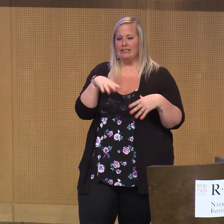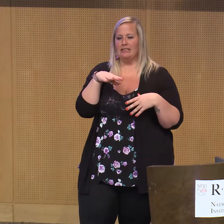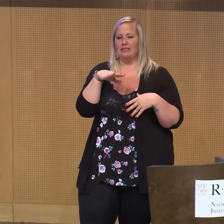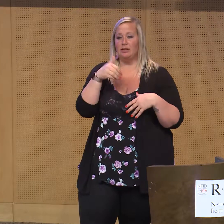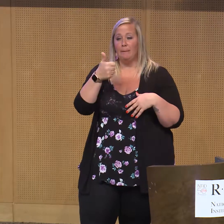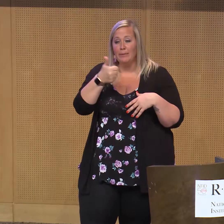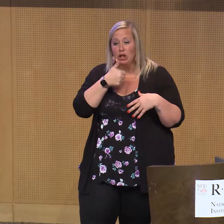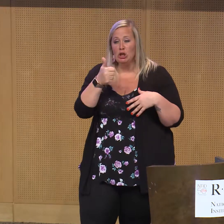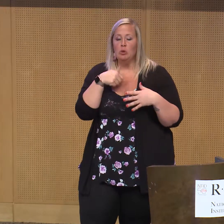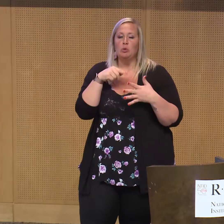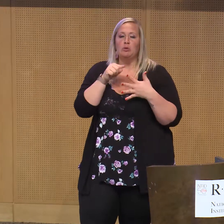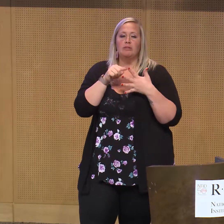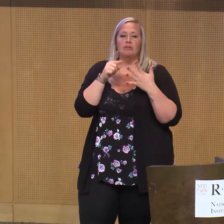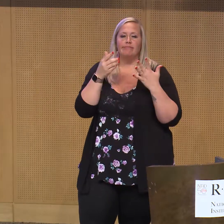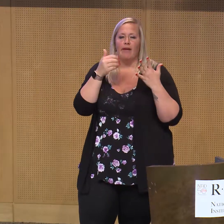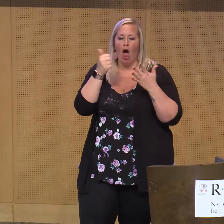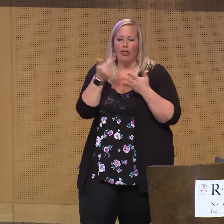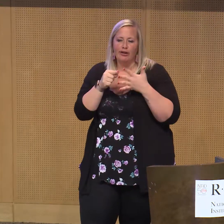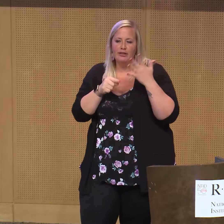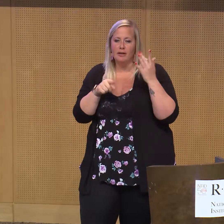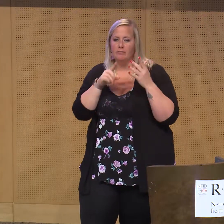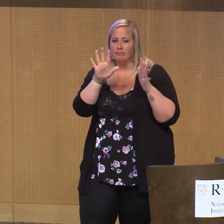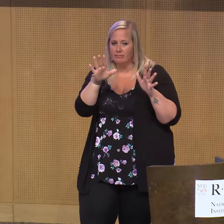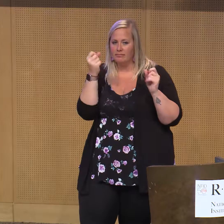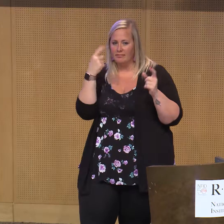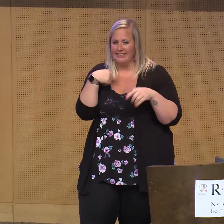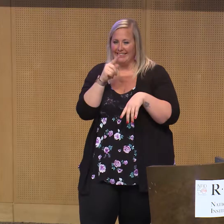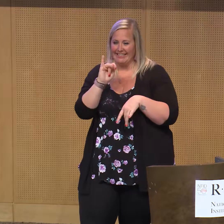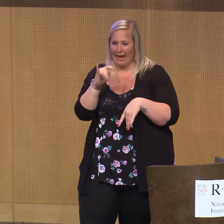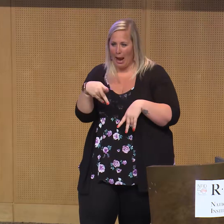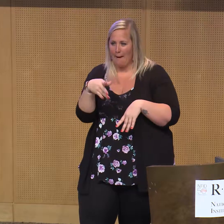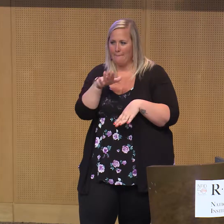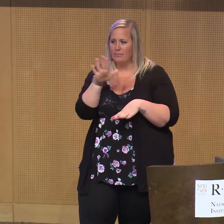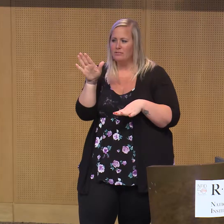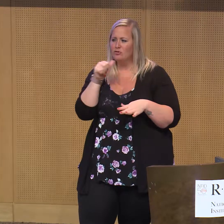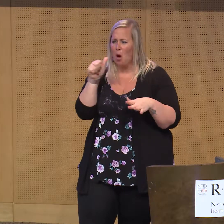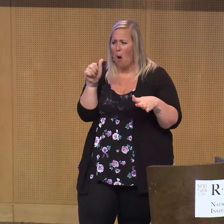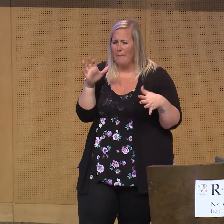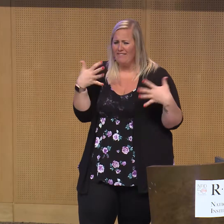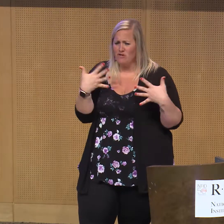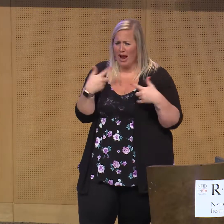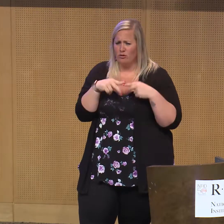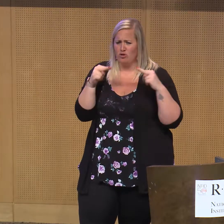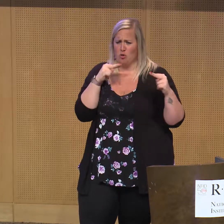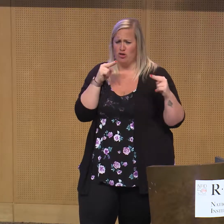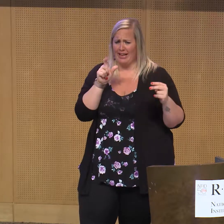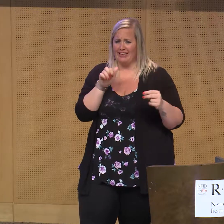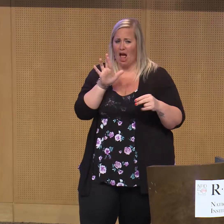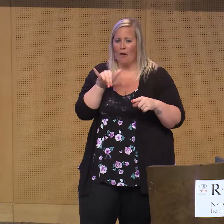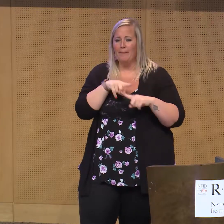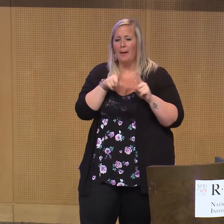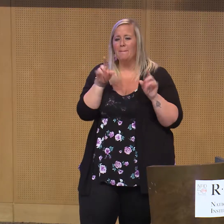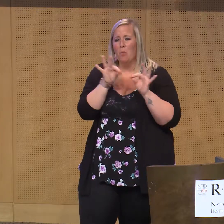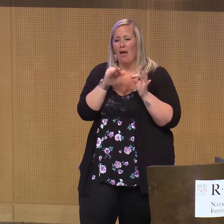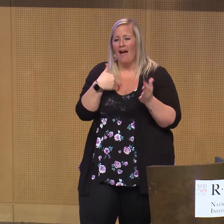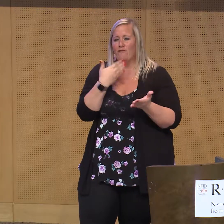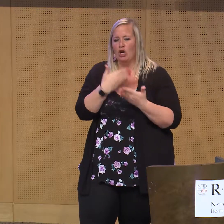I wanted to negotiate my salary, right? There's commute time. There's information you need to negotiate for your salary,